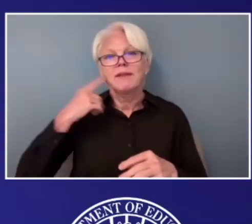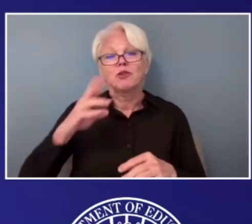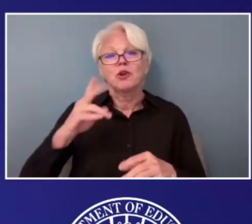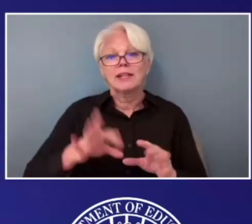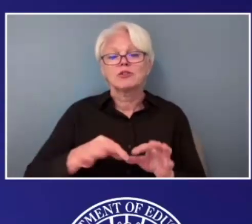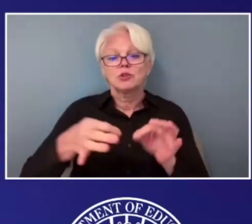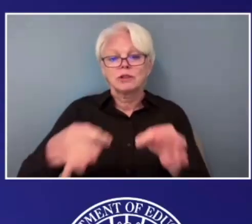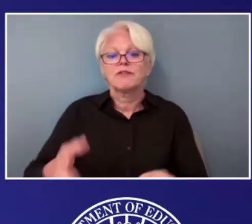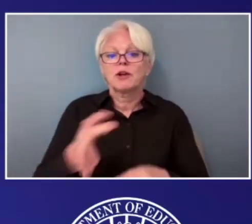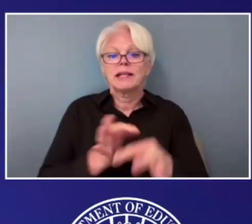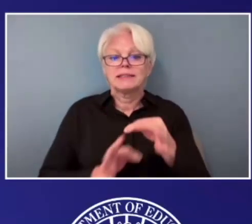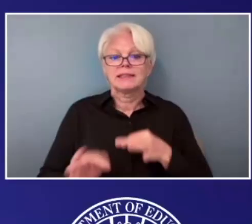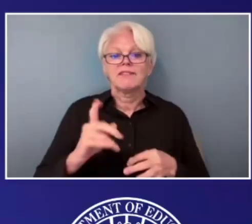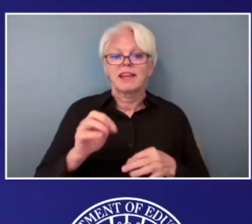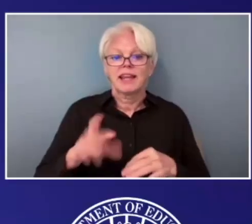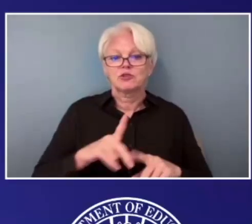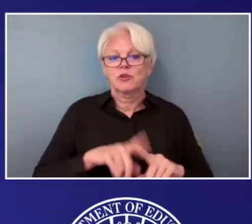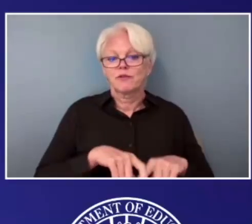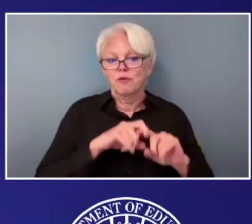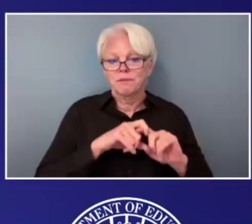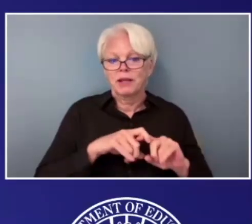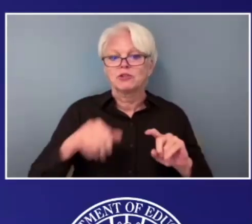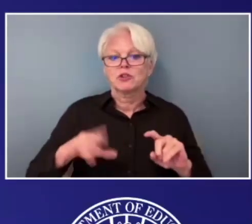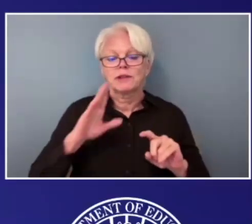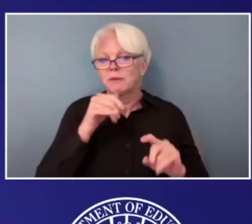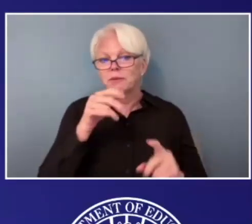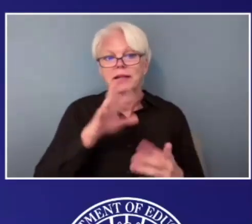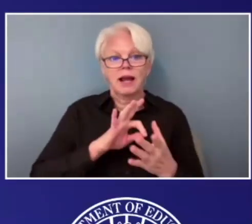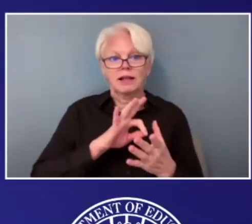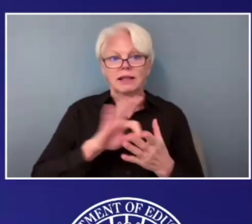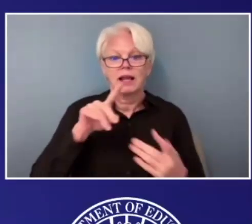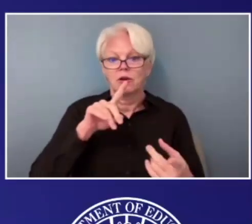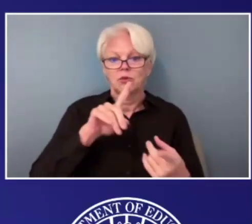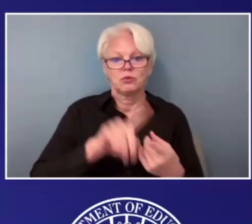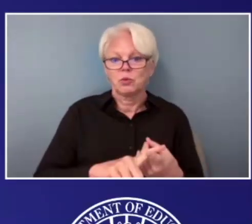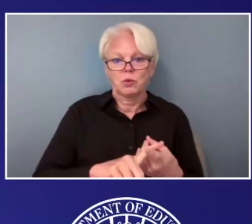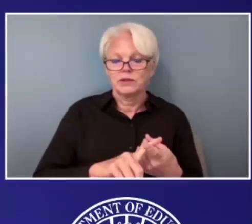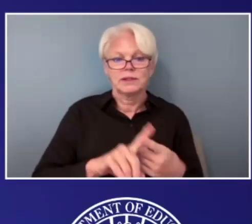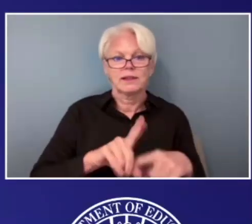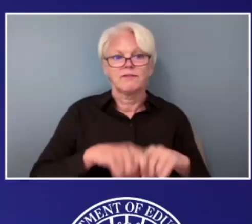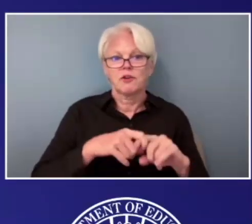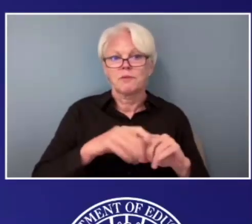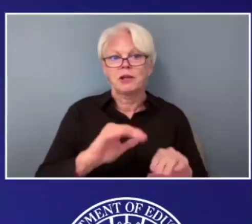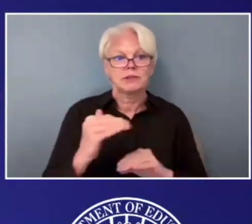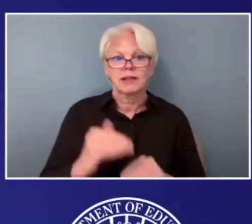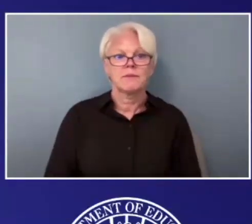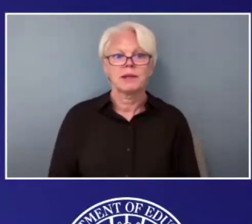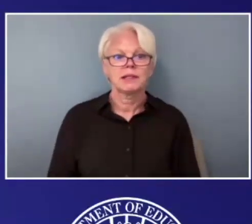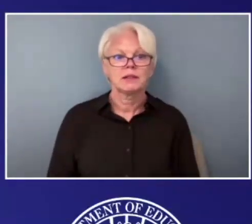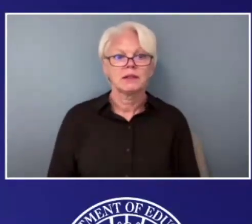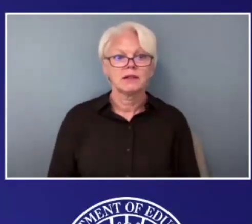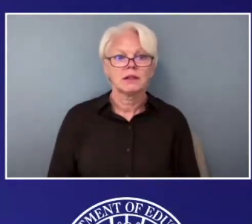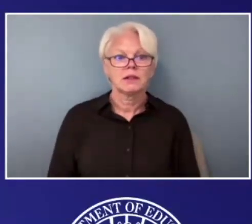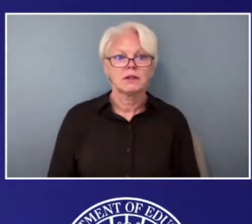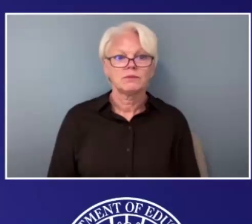forbearance limit.